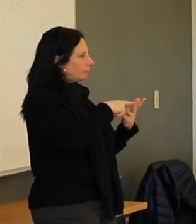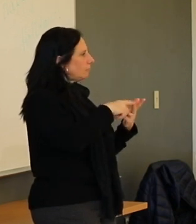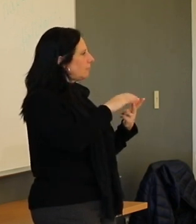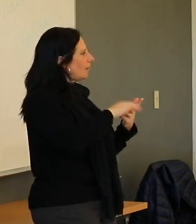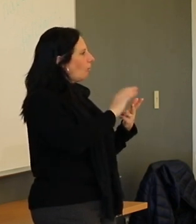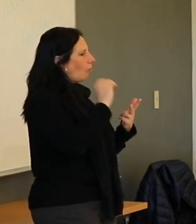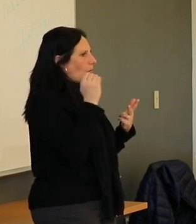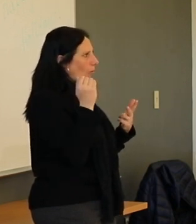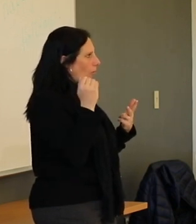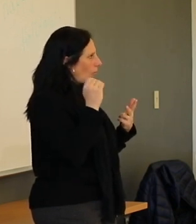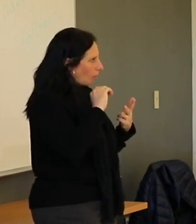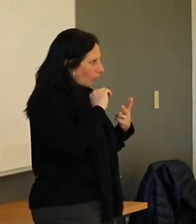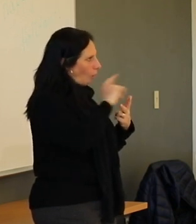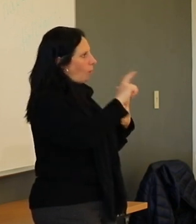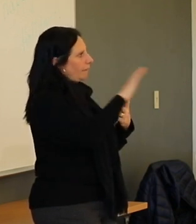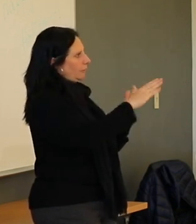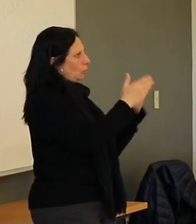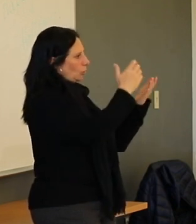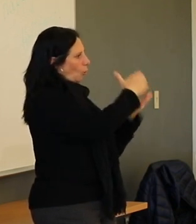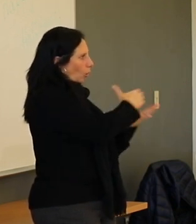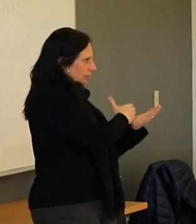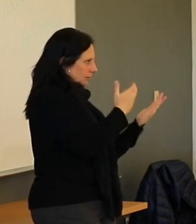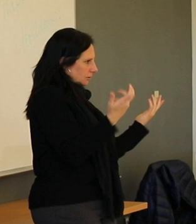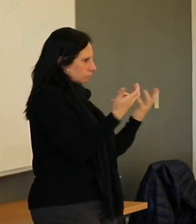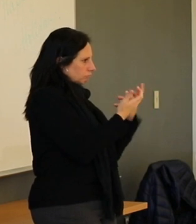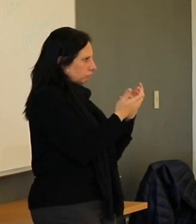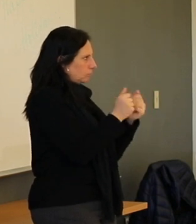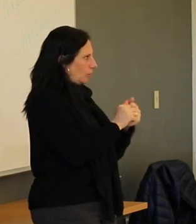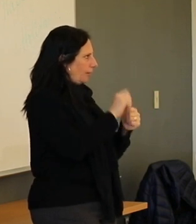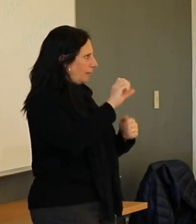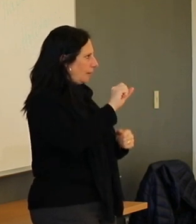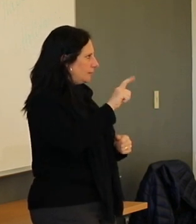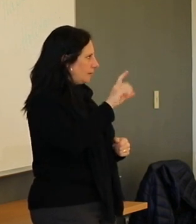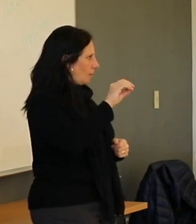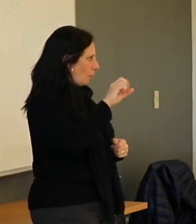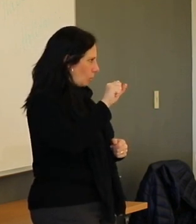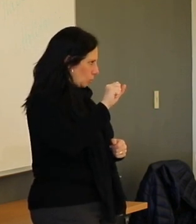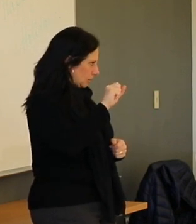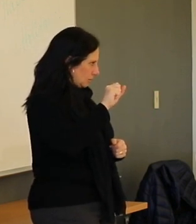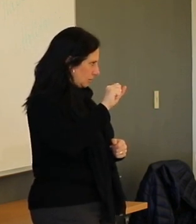to your student learning outcomes. Later on, this is the set up.